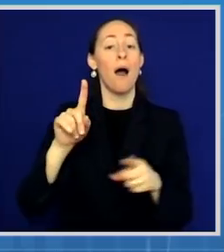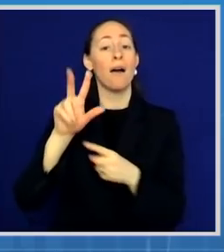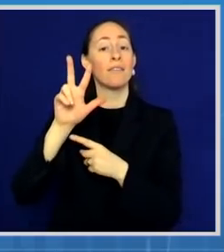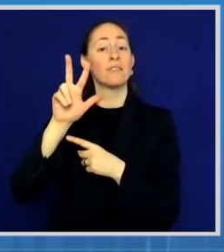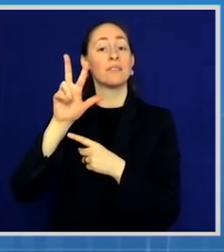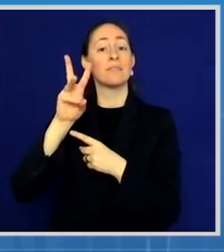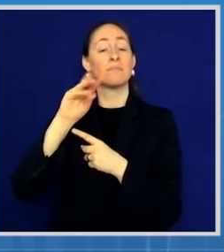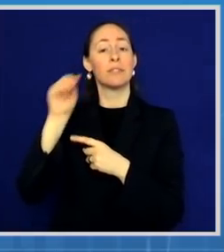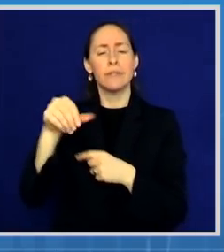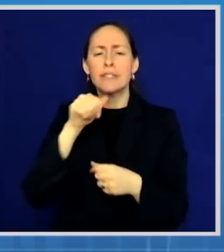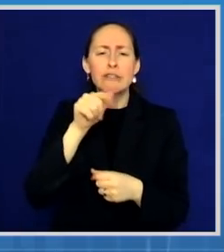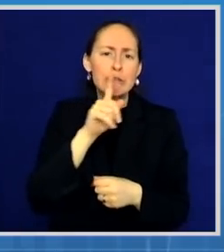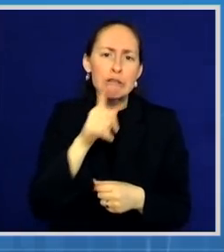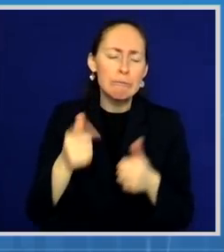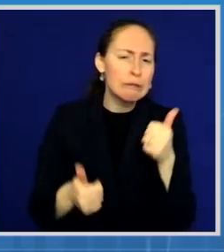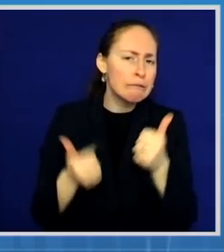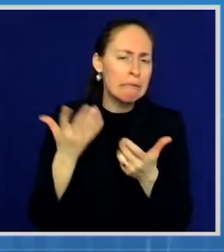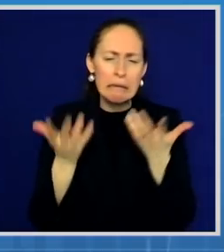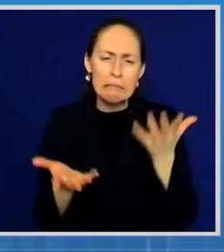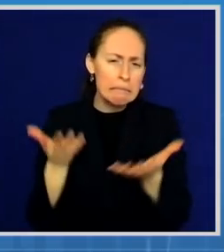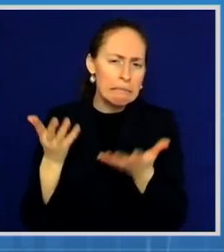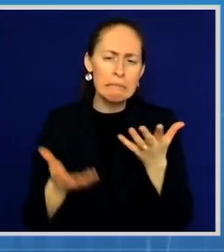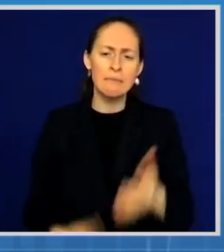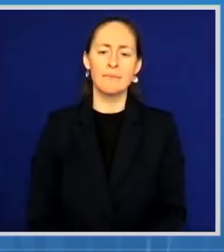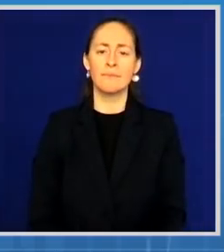So let's take a look at the results both clinically